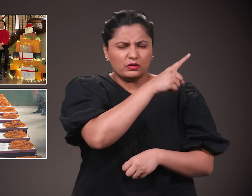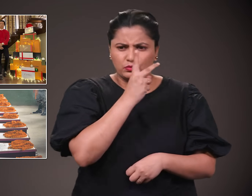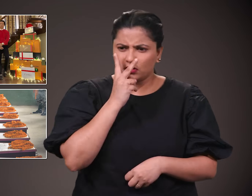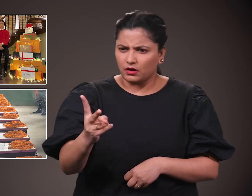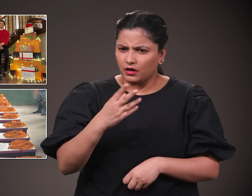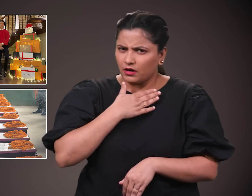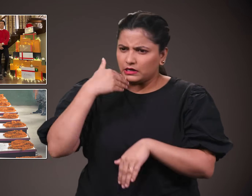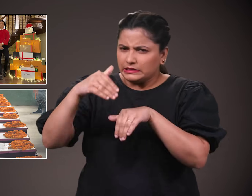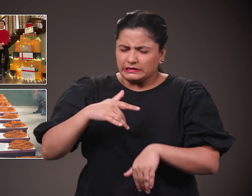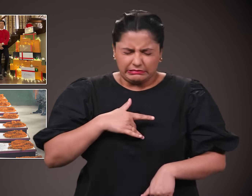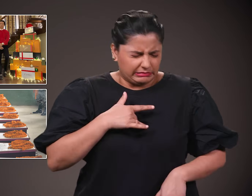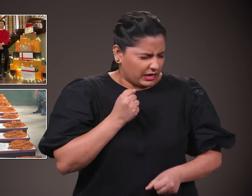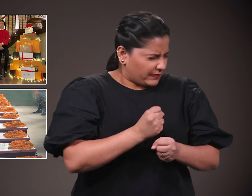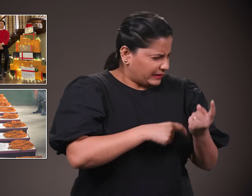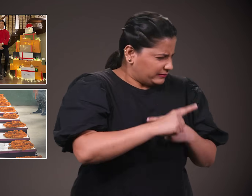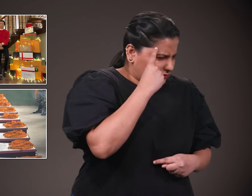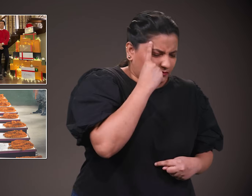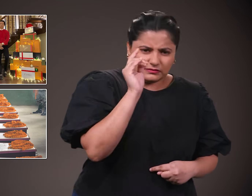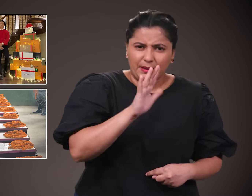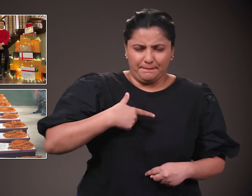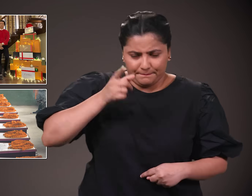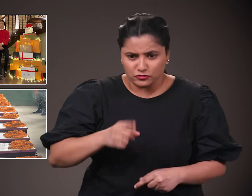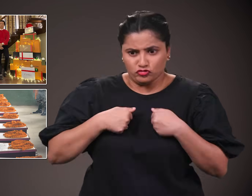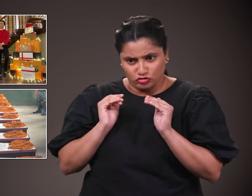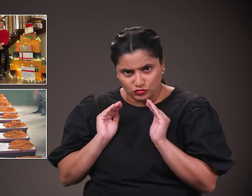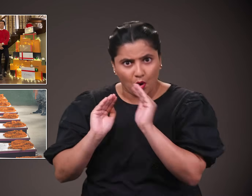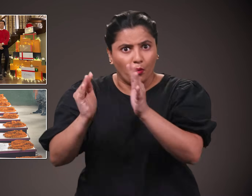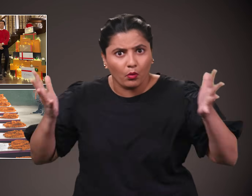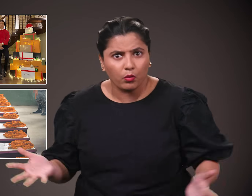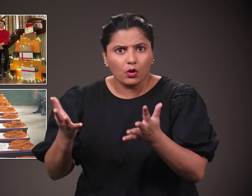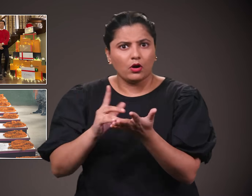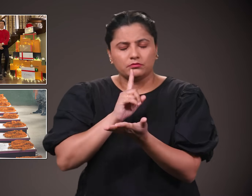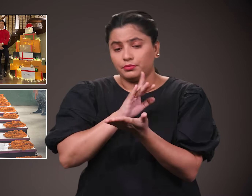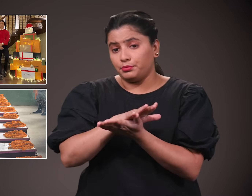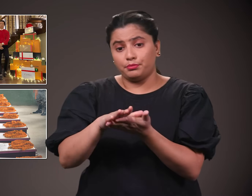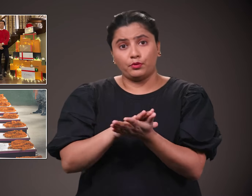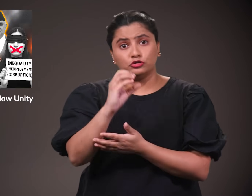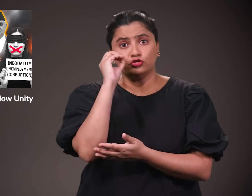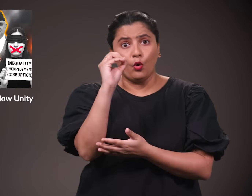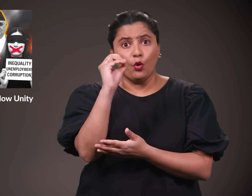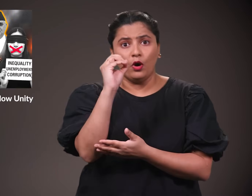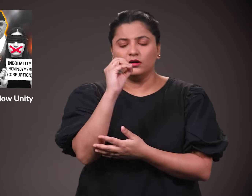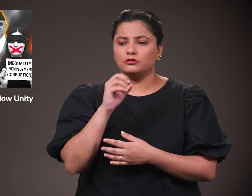The government should notice this and support the youth, but it does not.